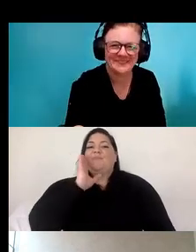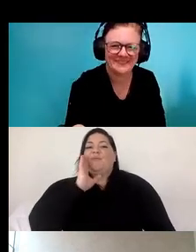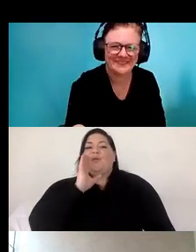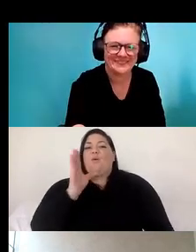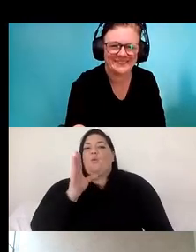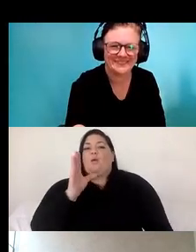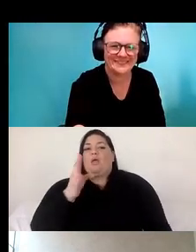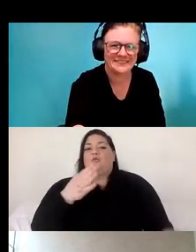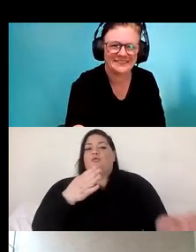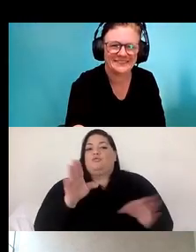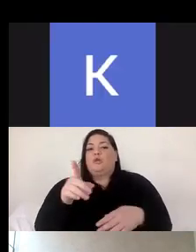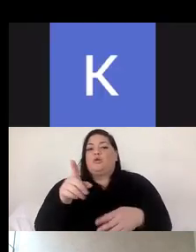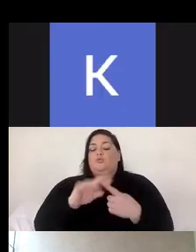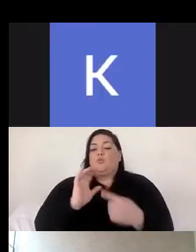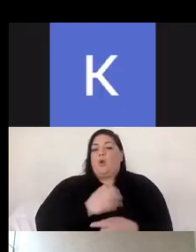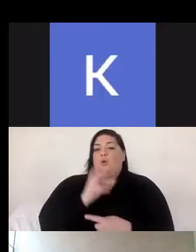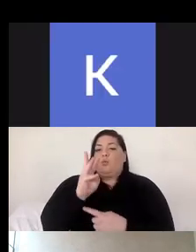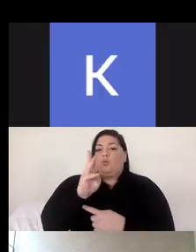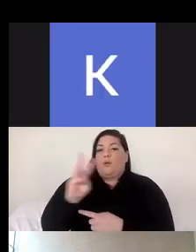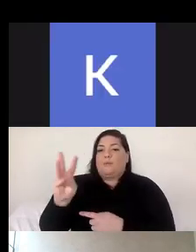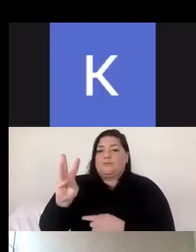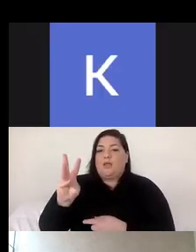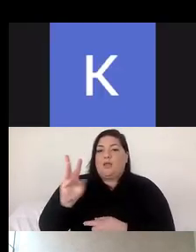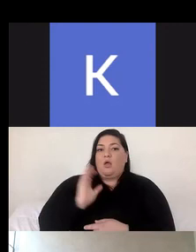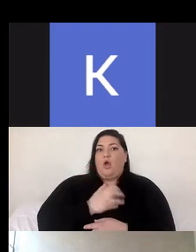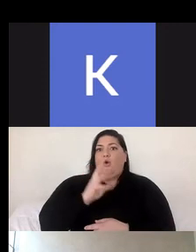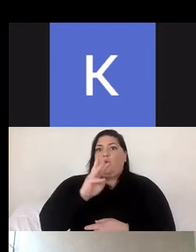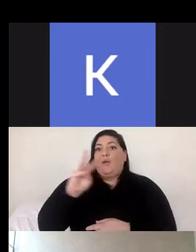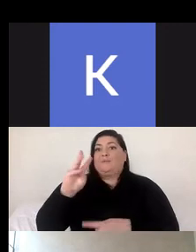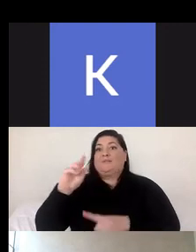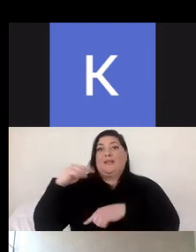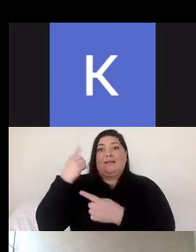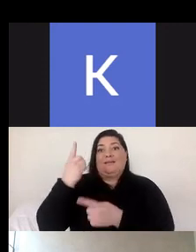In the last couple of years, our website has gotten a lot better than it used to be.